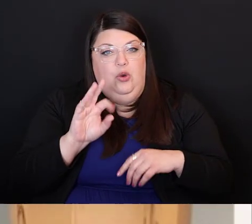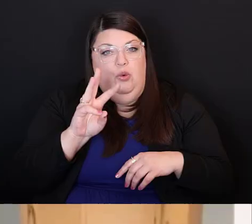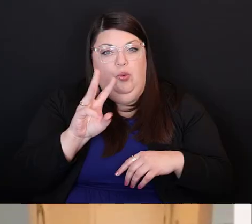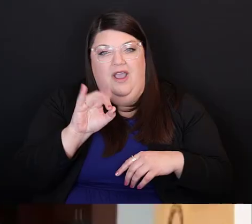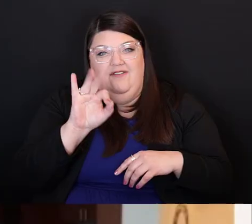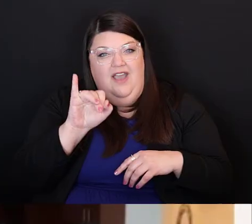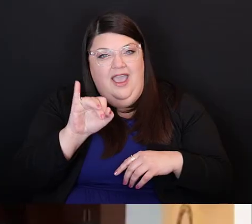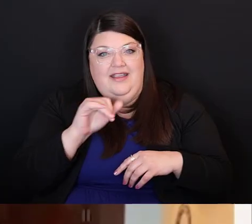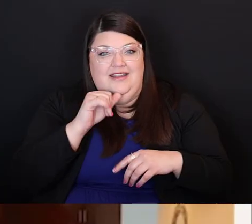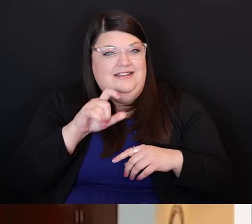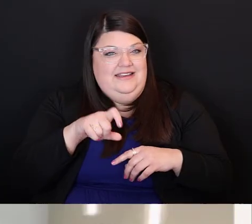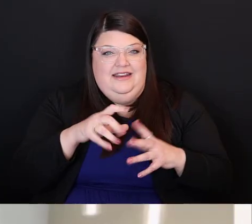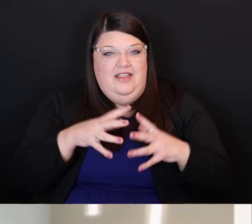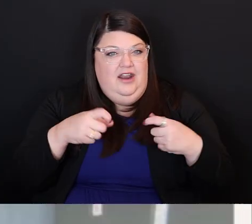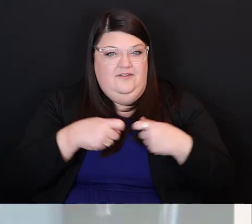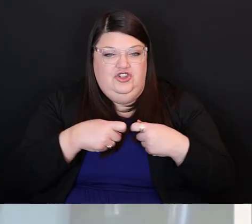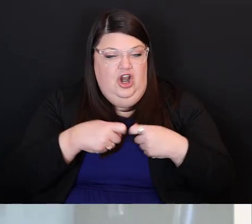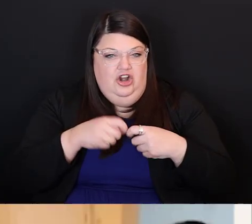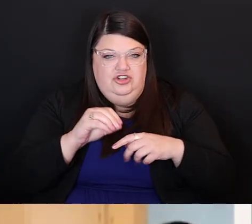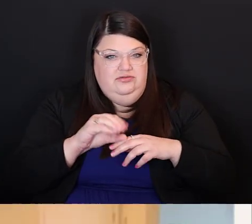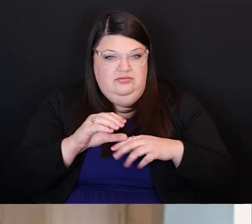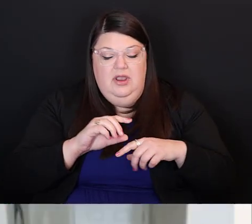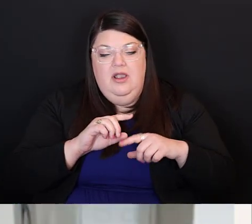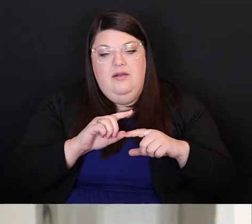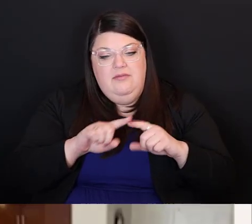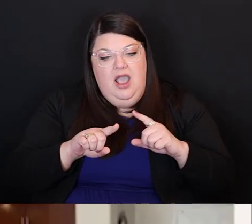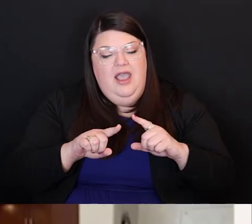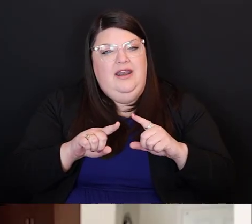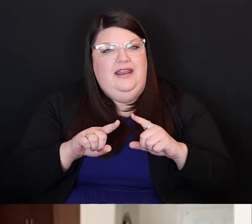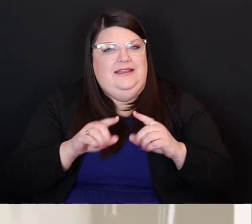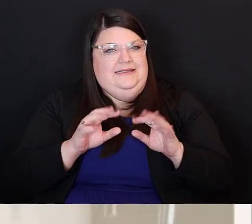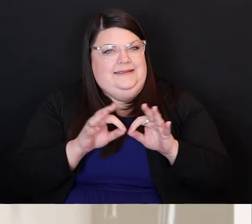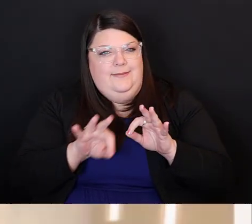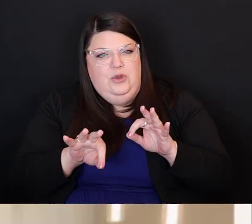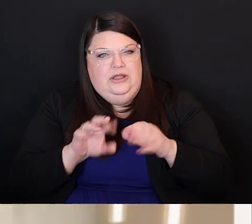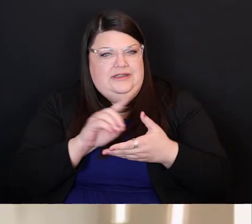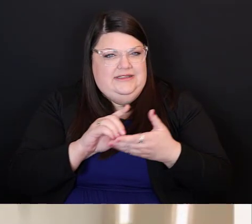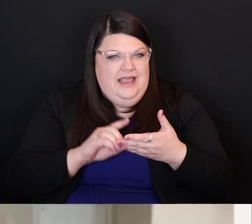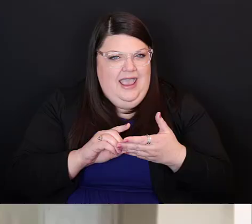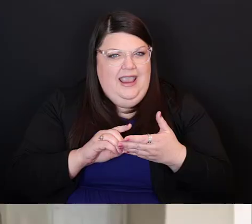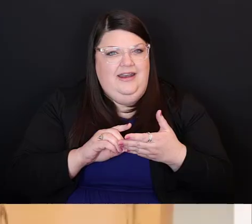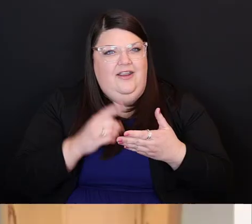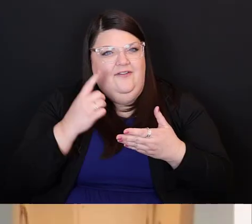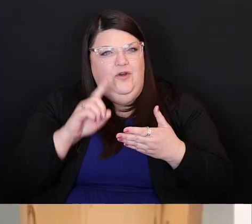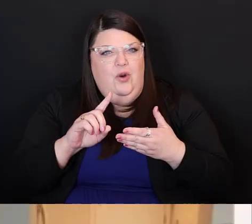So they're clearly designing it with their users in mind and with use cases that appeal to their users.